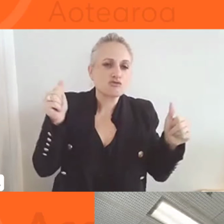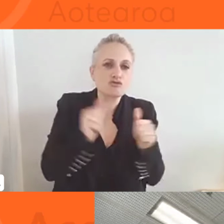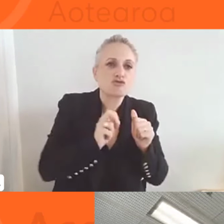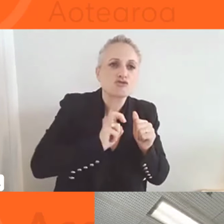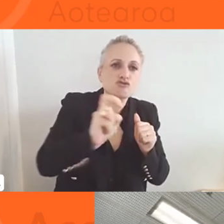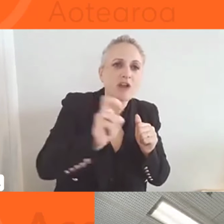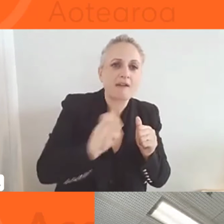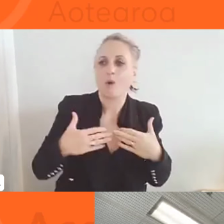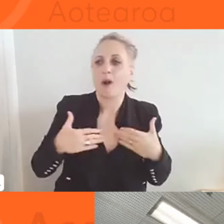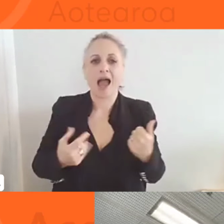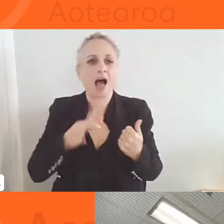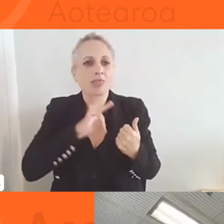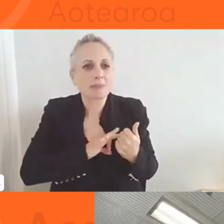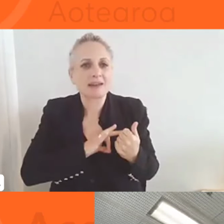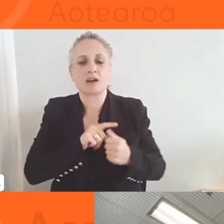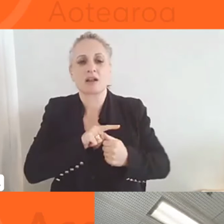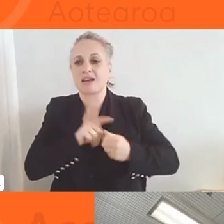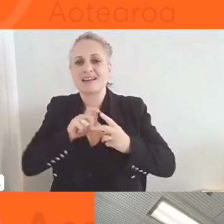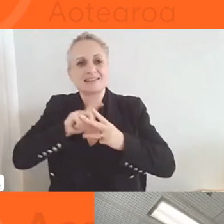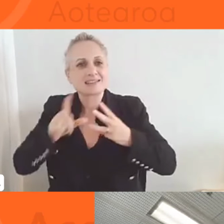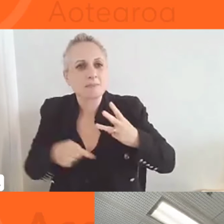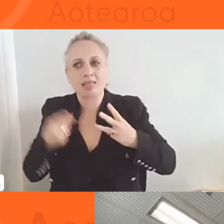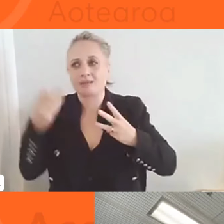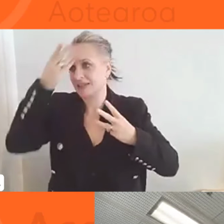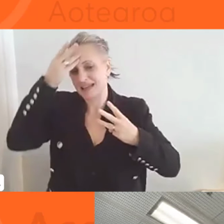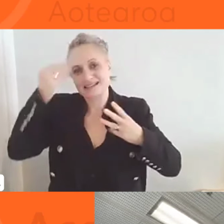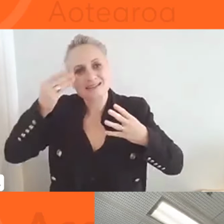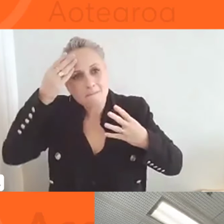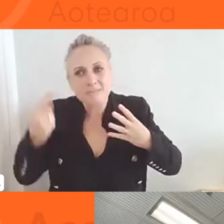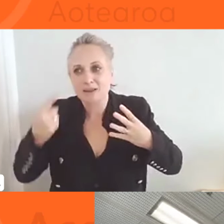with all forms of disability, dementia, you know, anxiety, all of those